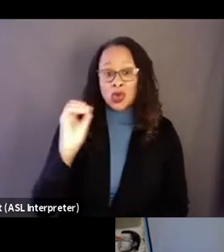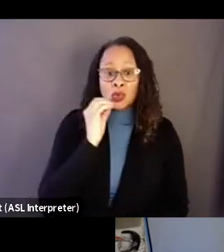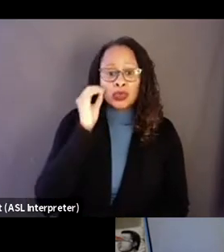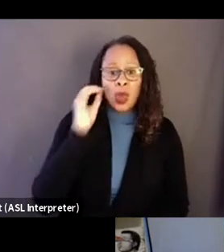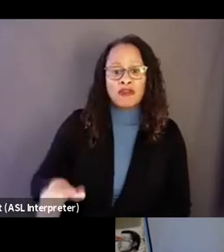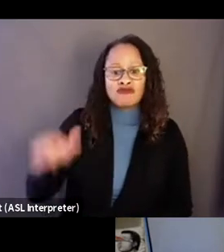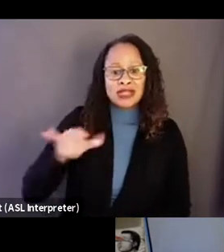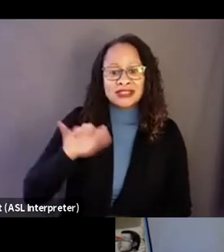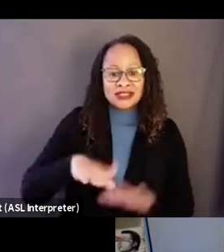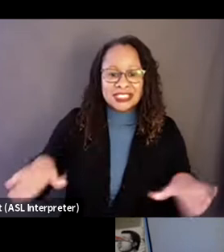The kids are left alone.